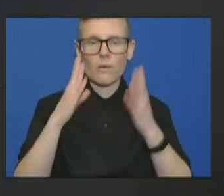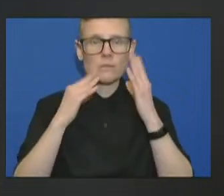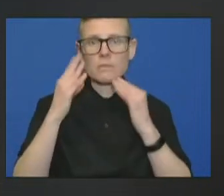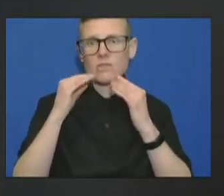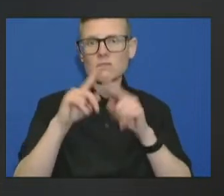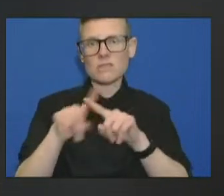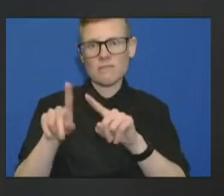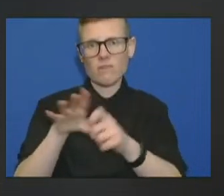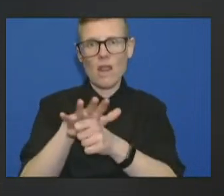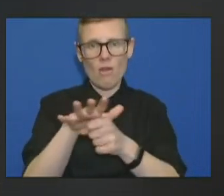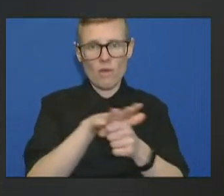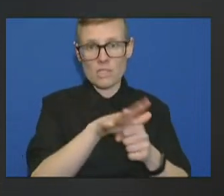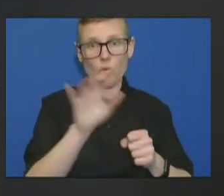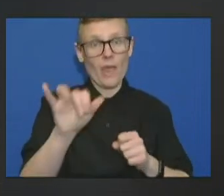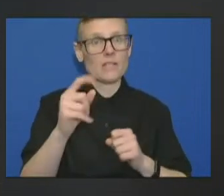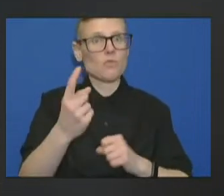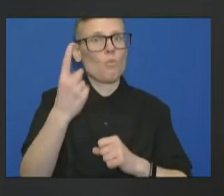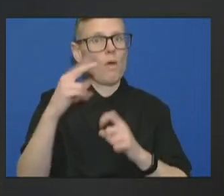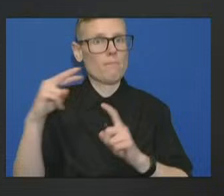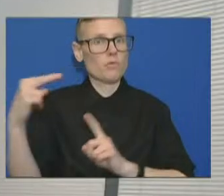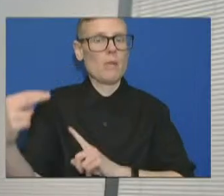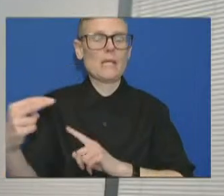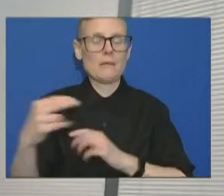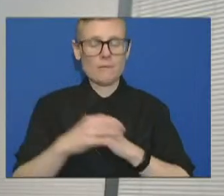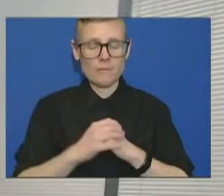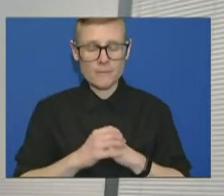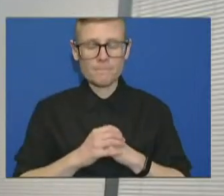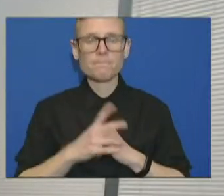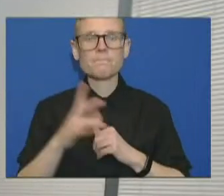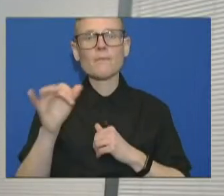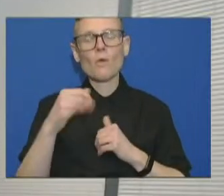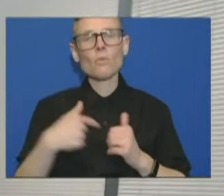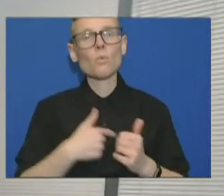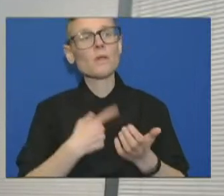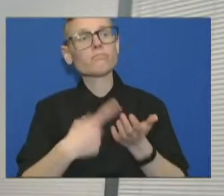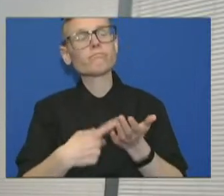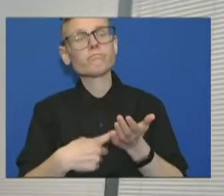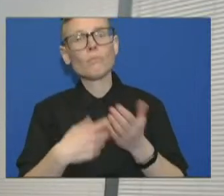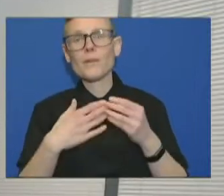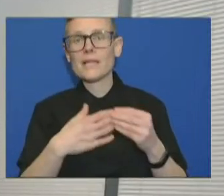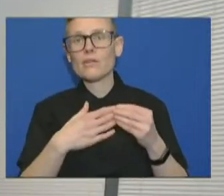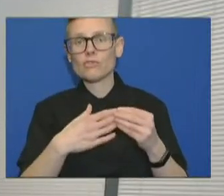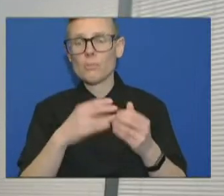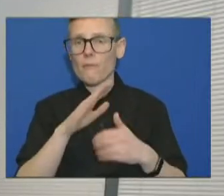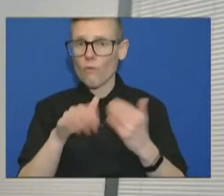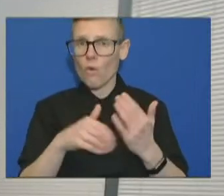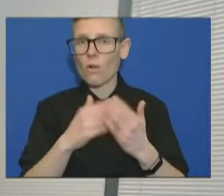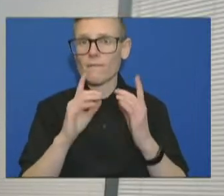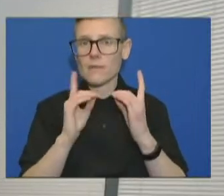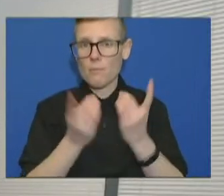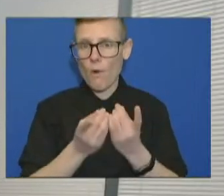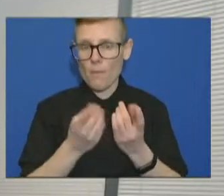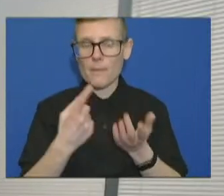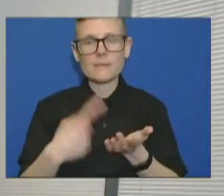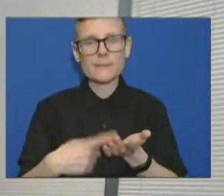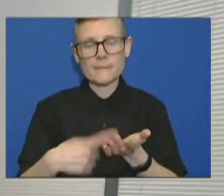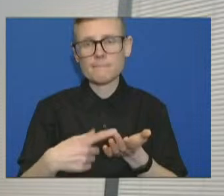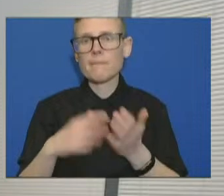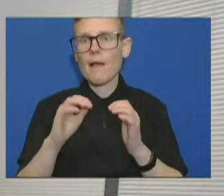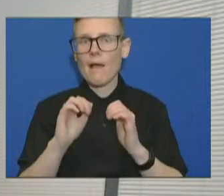get a whole host of feedback on their experience in a in a number of areas. That's one